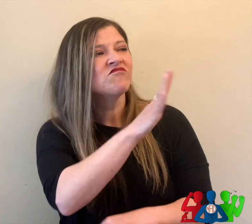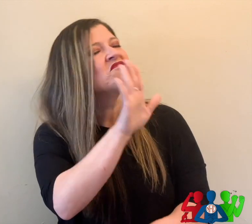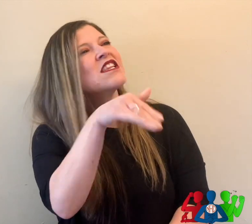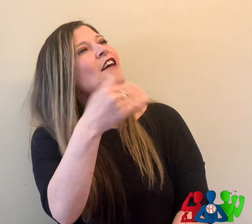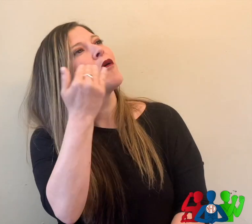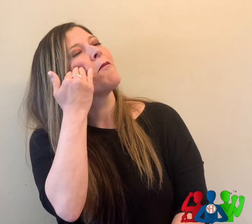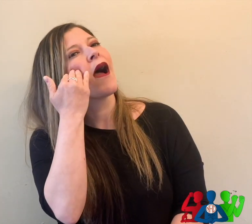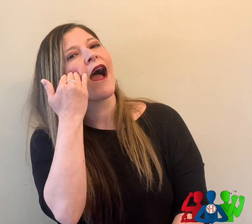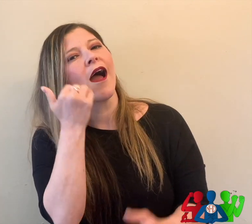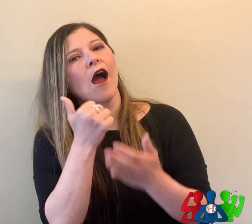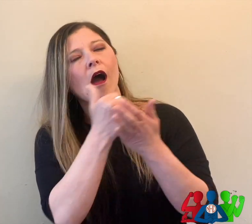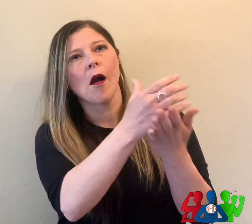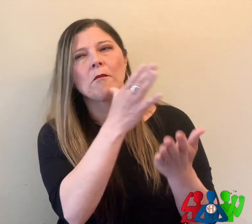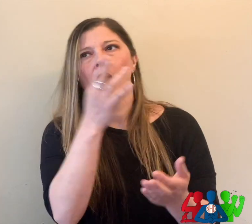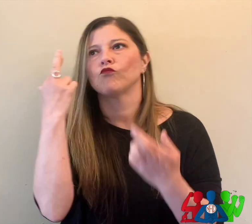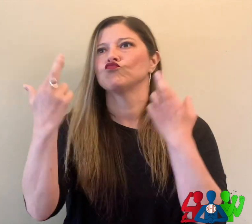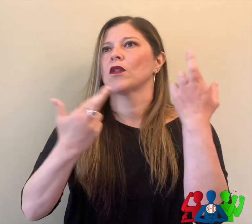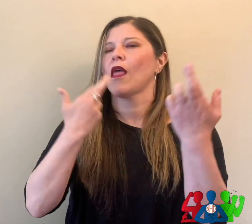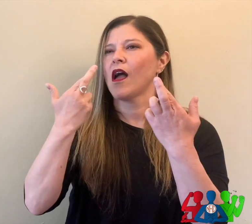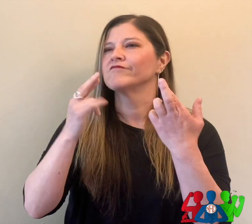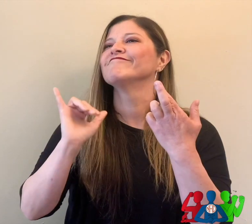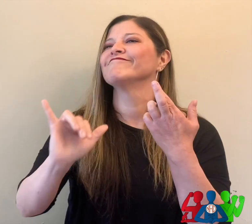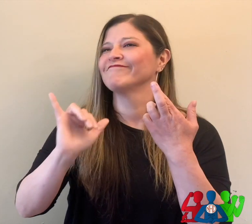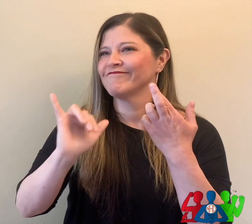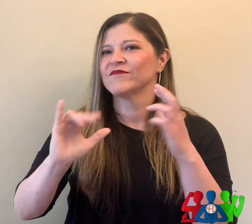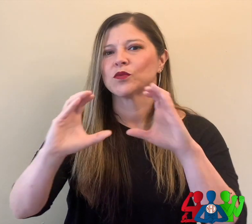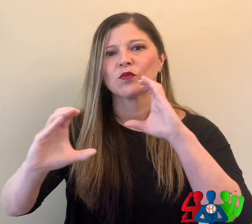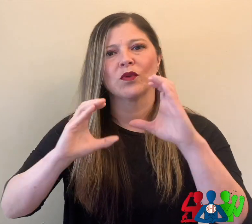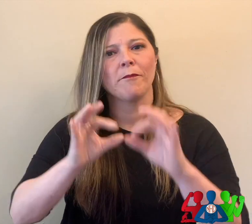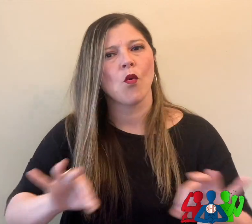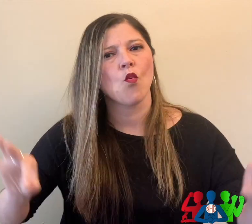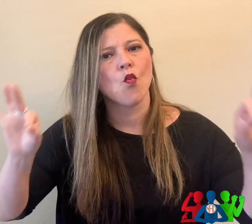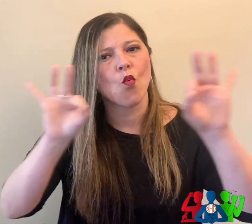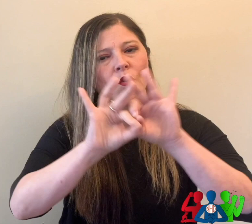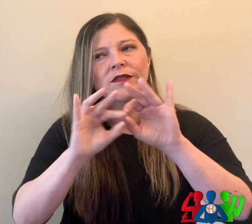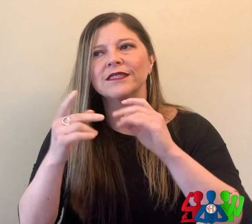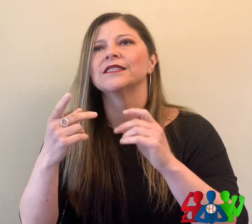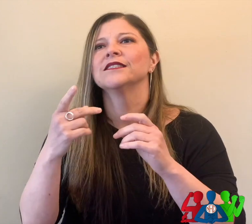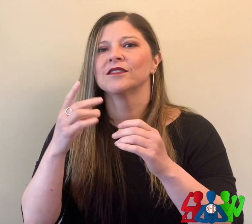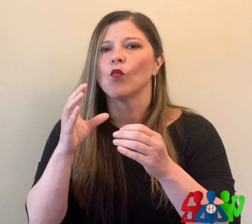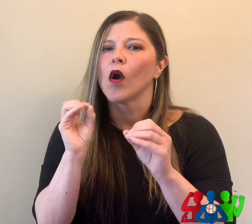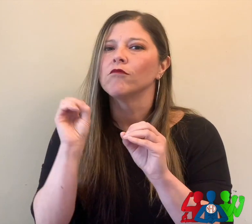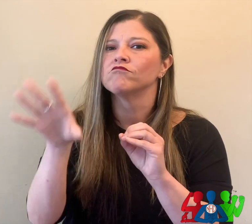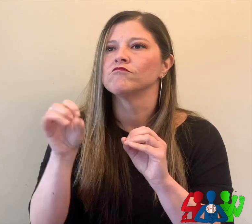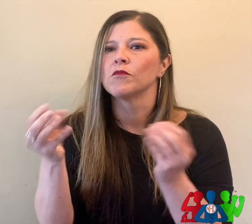communication. So that day that I told her never mind, helped her realize the importance of